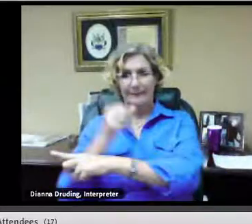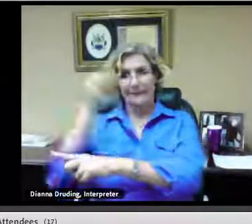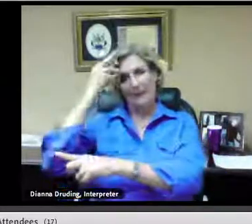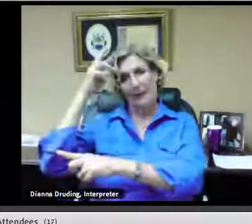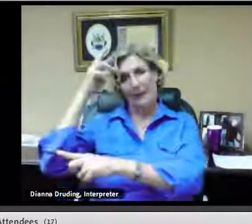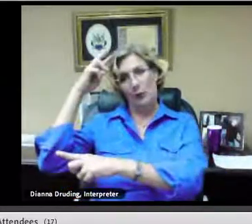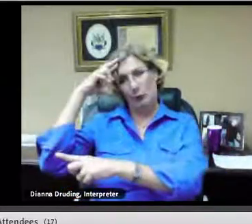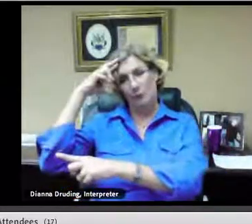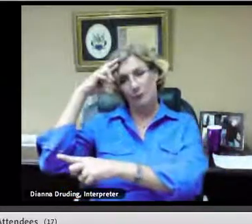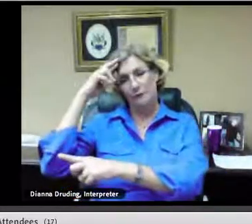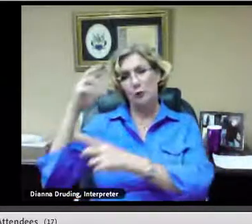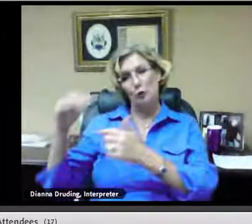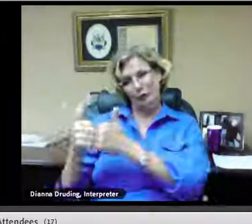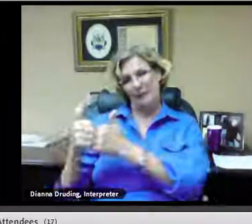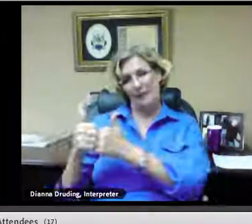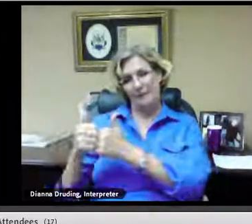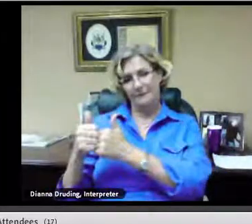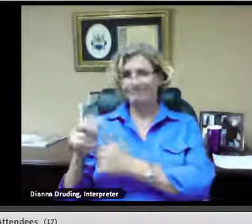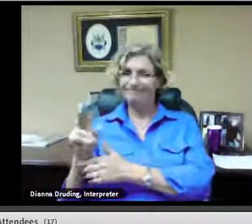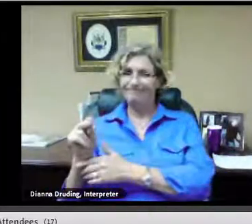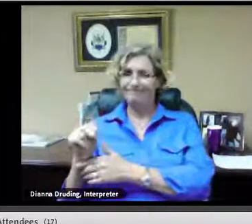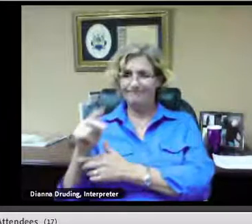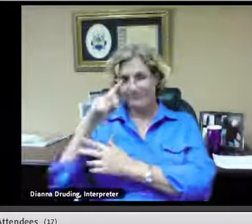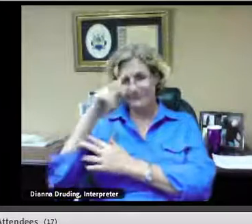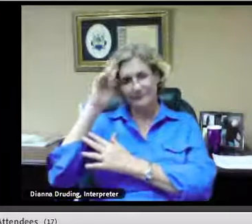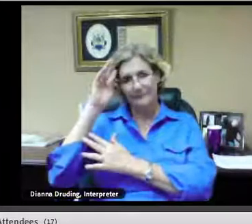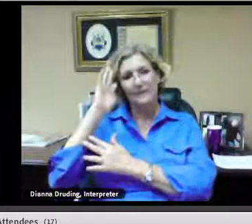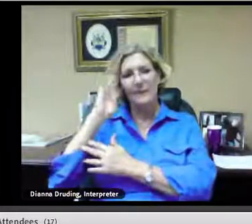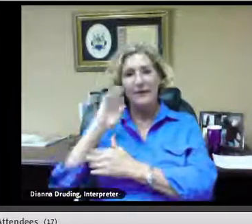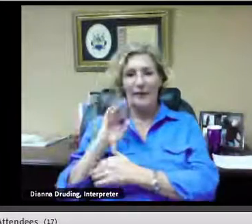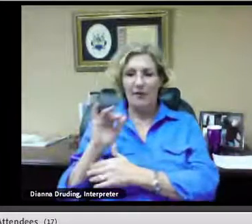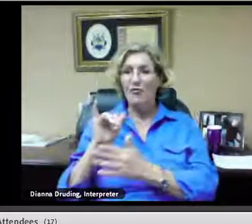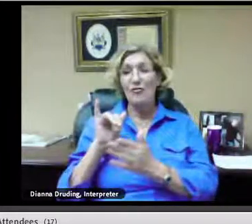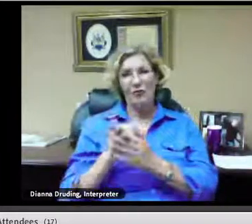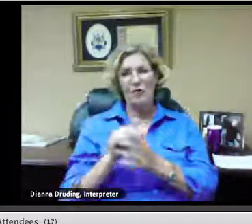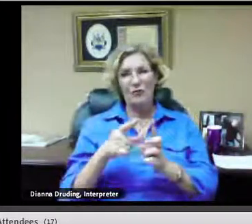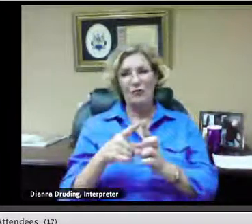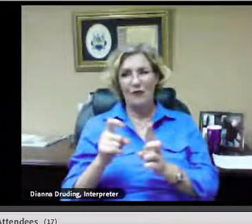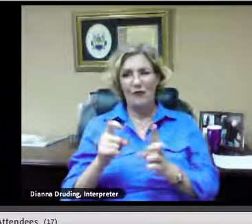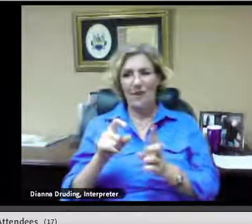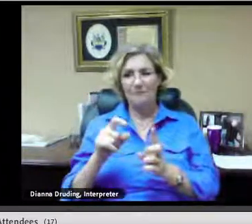directly from Disability First website that I'm going to give you in a second,